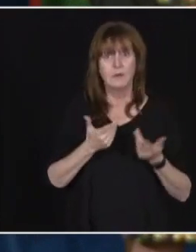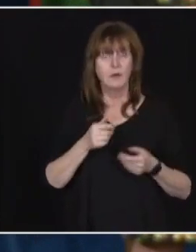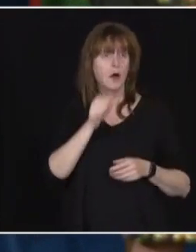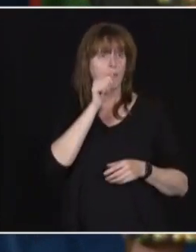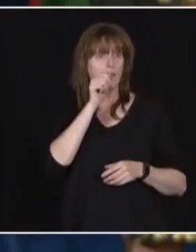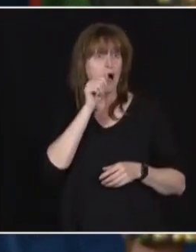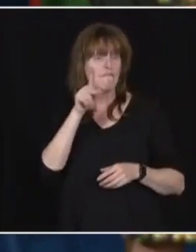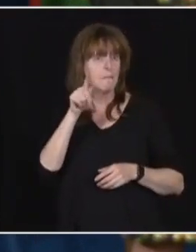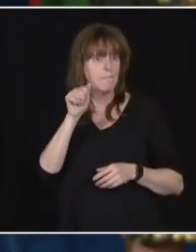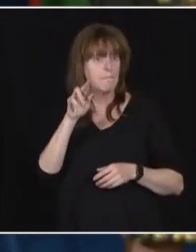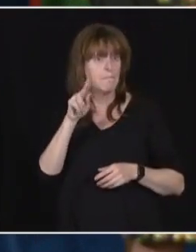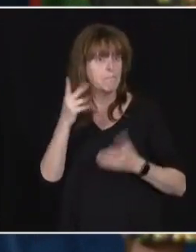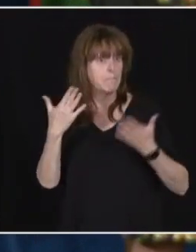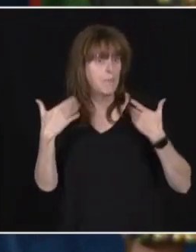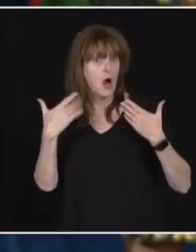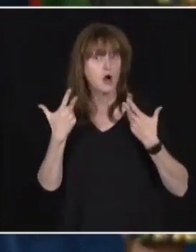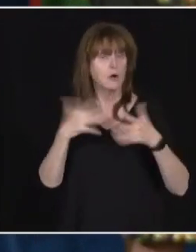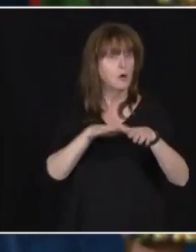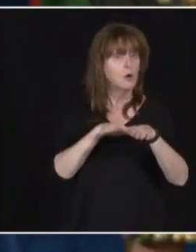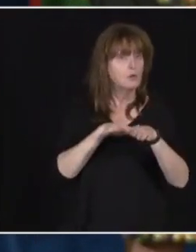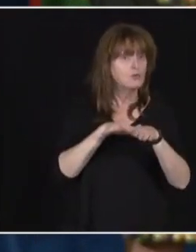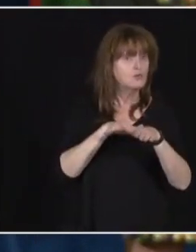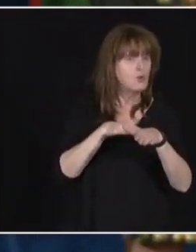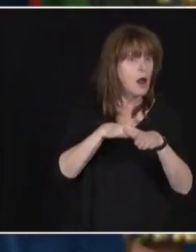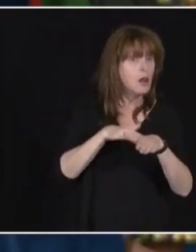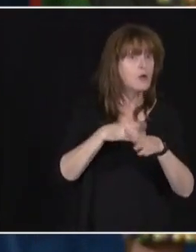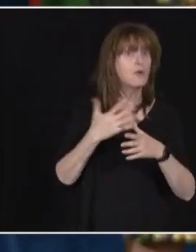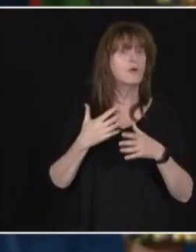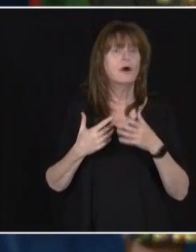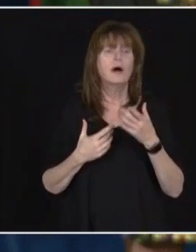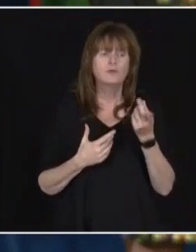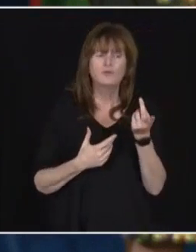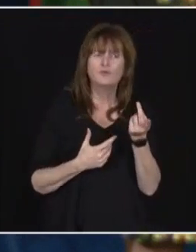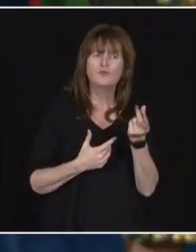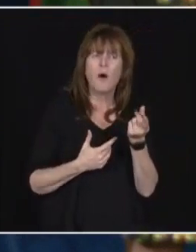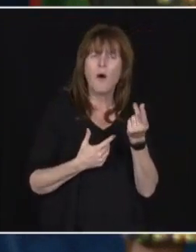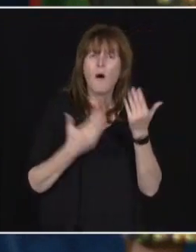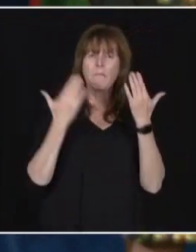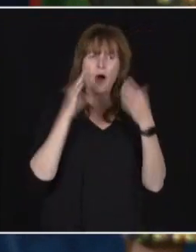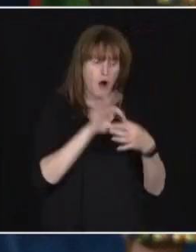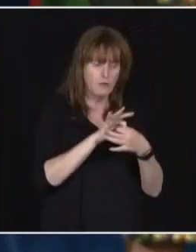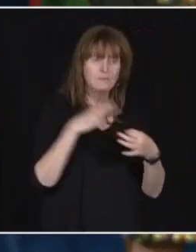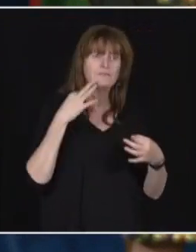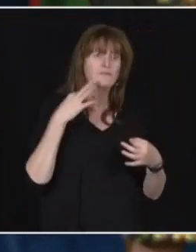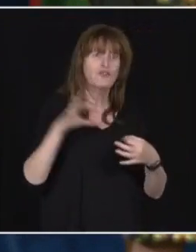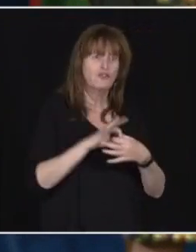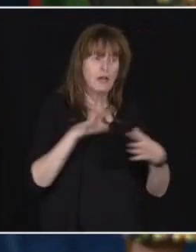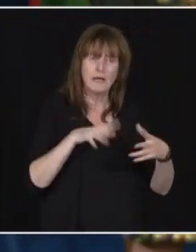camper campgrounds and there will be a restriction for